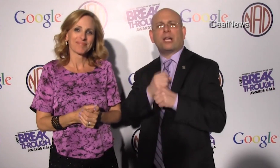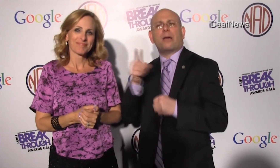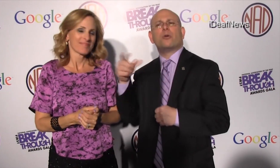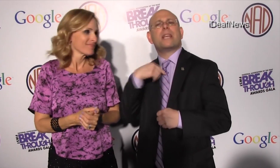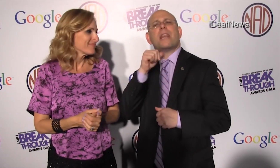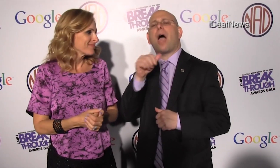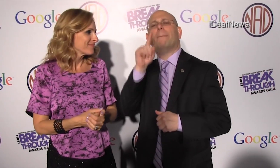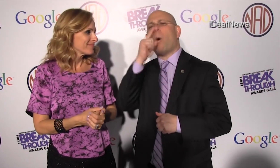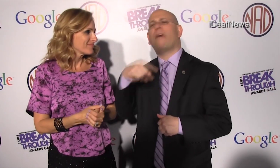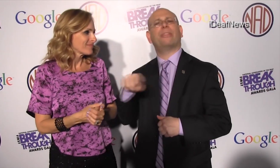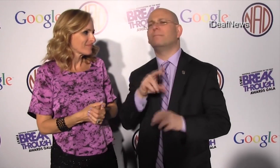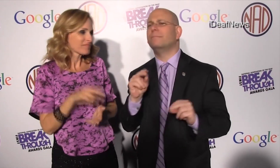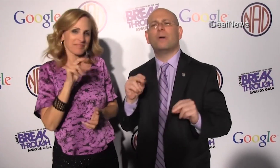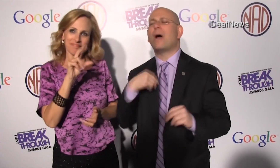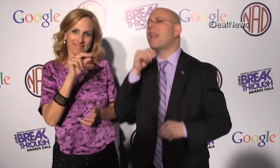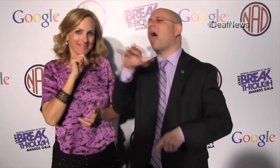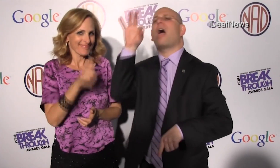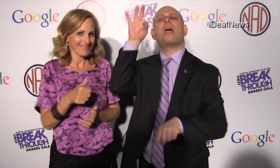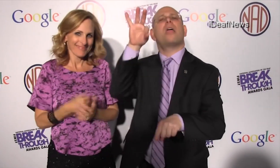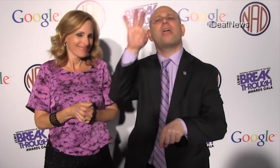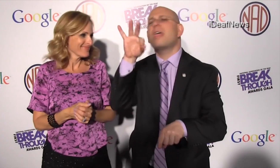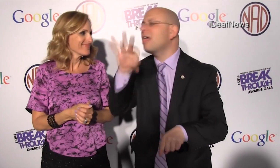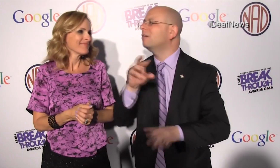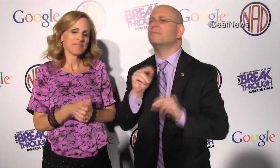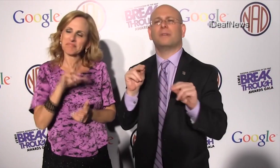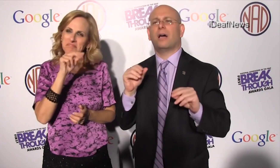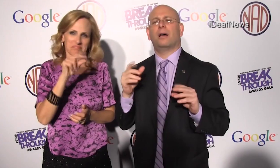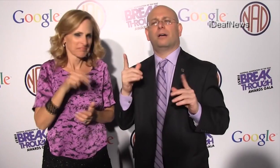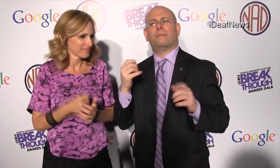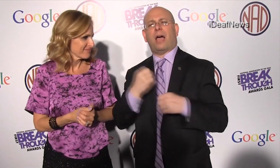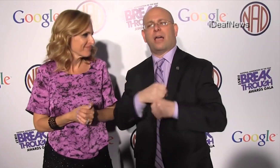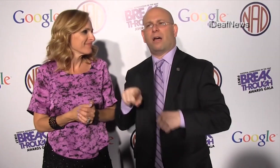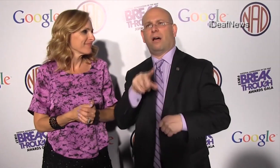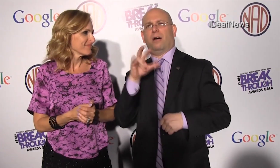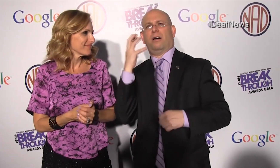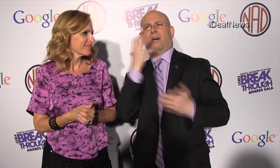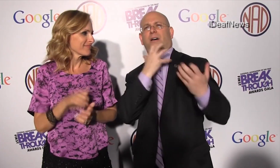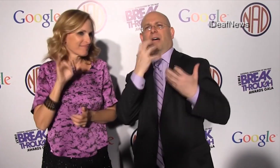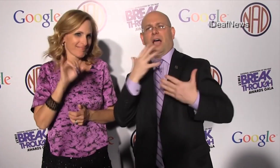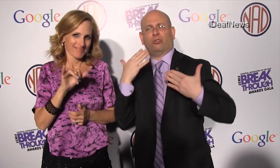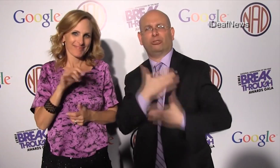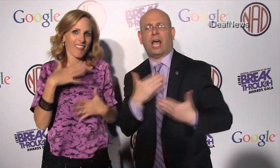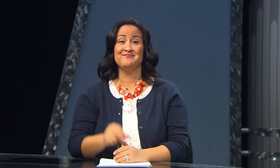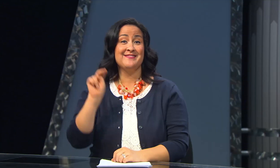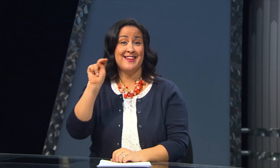I AGREE. WE DON'T WANT TO BORE PEOPLE OR PREACH TO THEM OR ANYTHING. WE JUST WANT THEM TO BE ENTERTAINED.